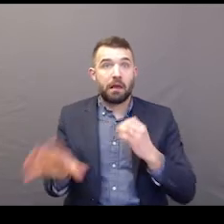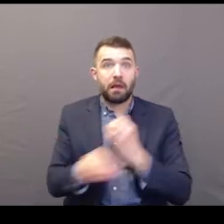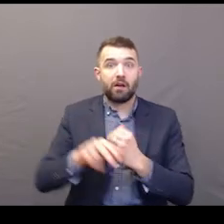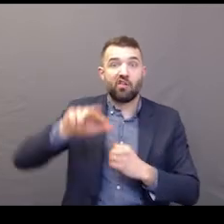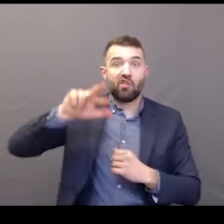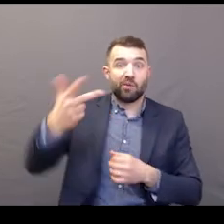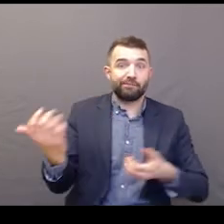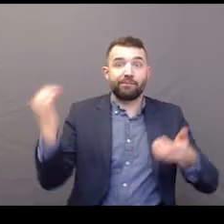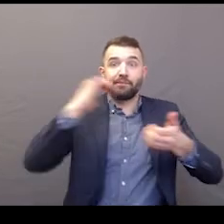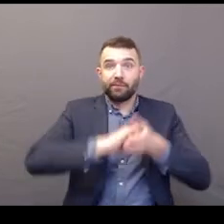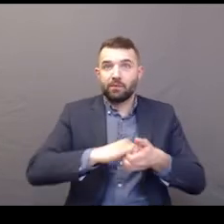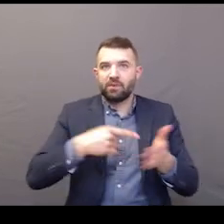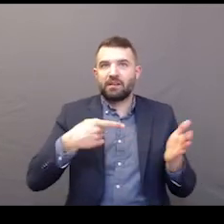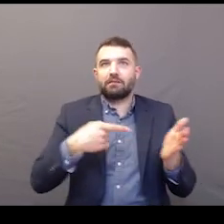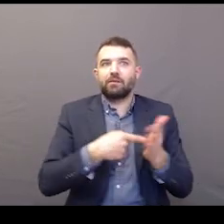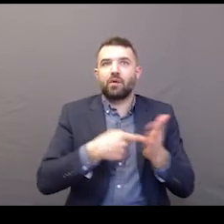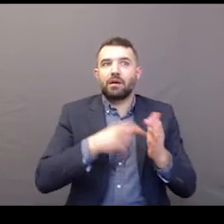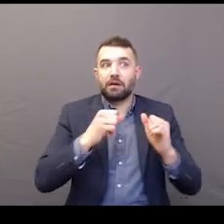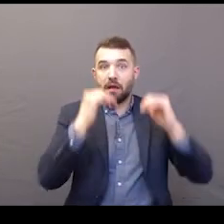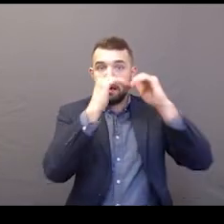Note that TOD is not a part of the Stride BRT project.